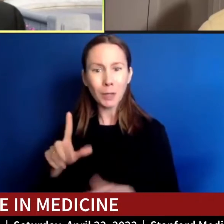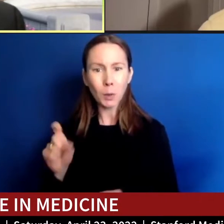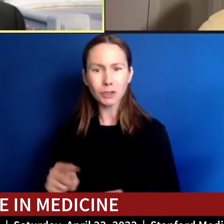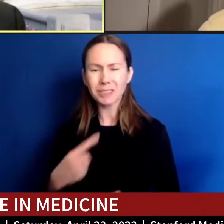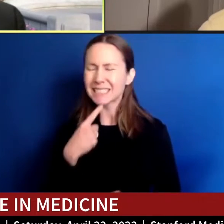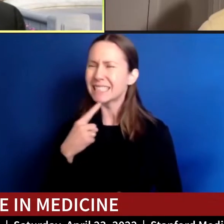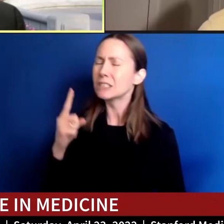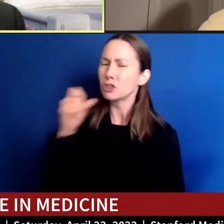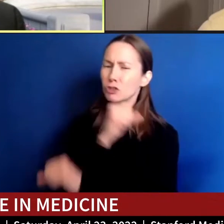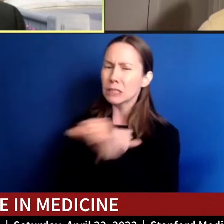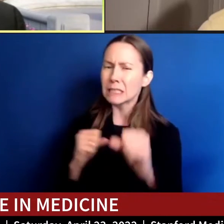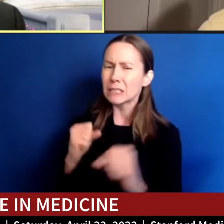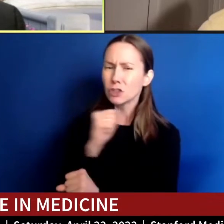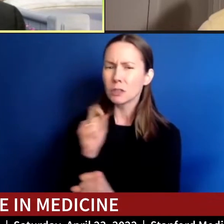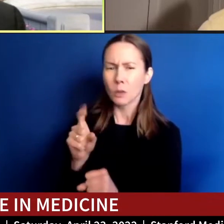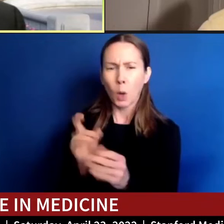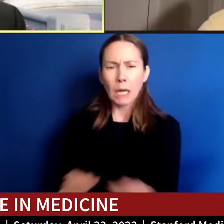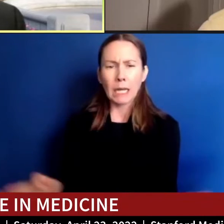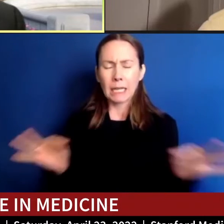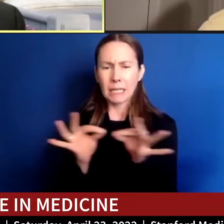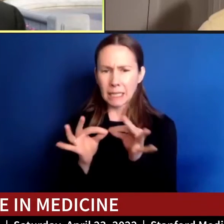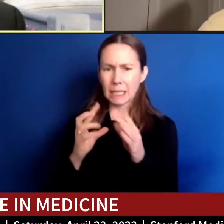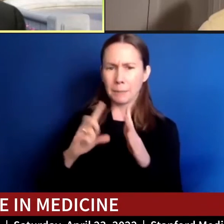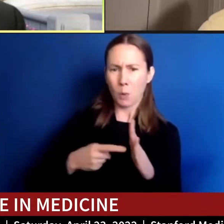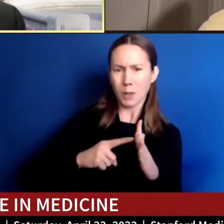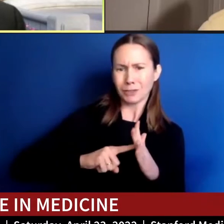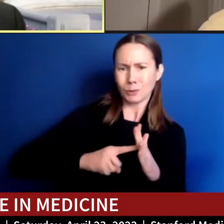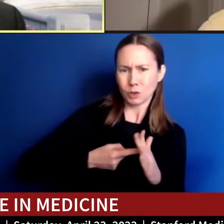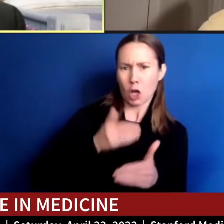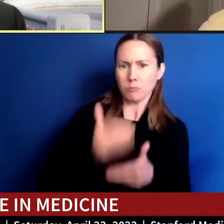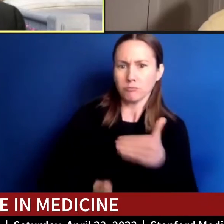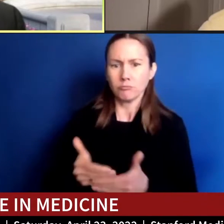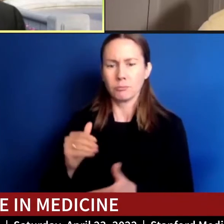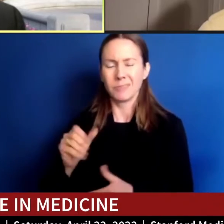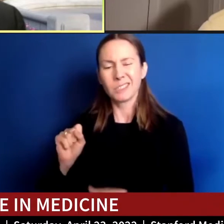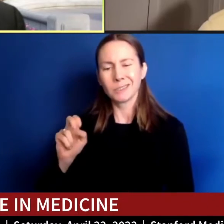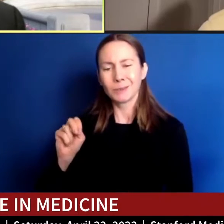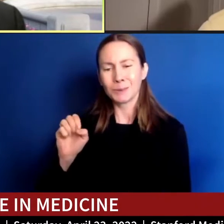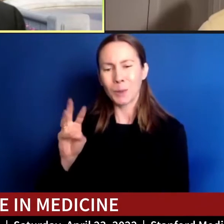key snowballs to get rolling to dismantle ableism and healthcare?